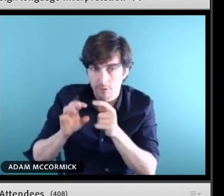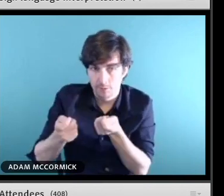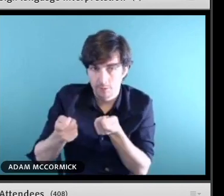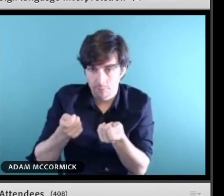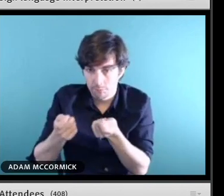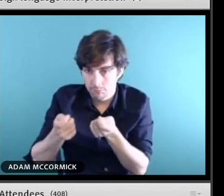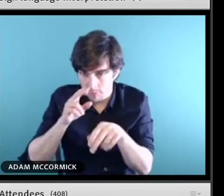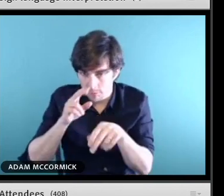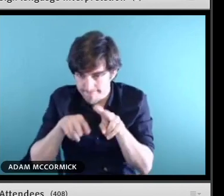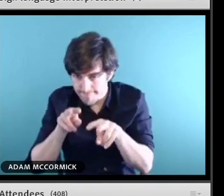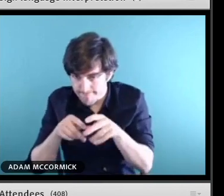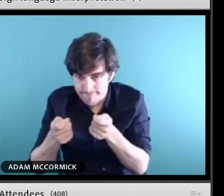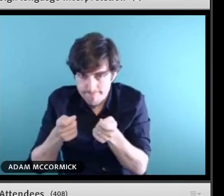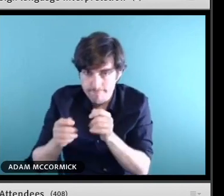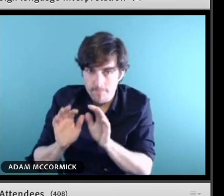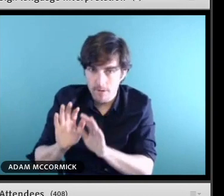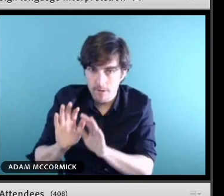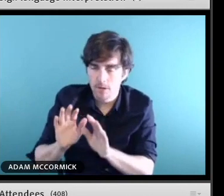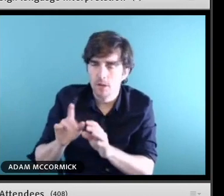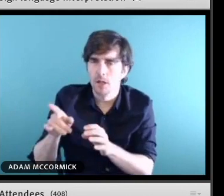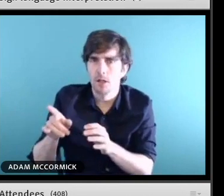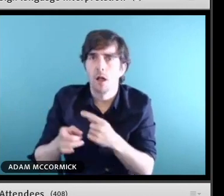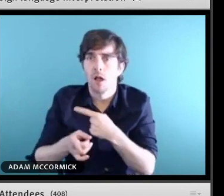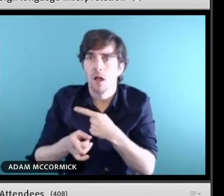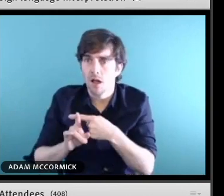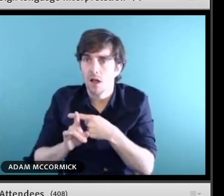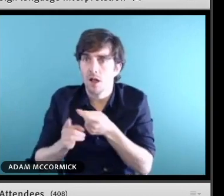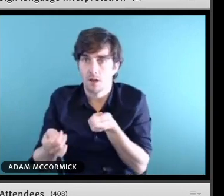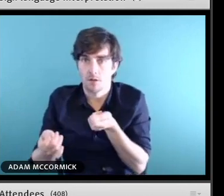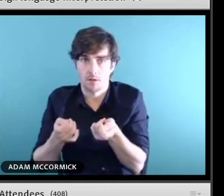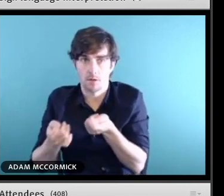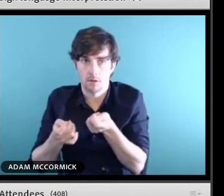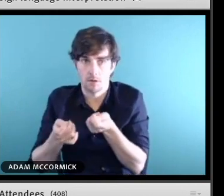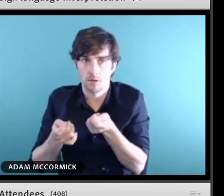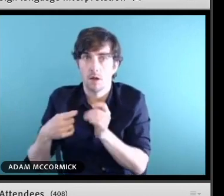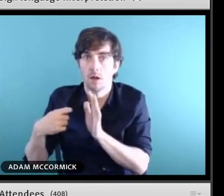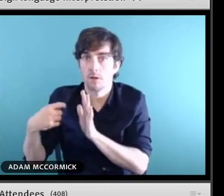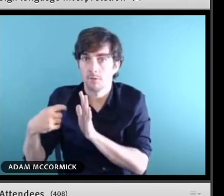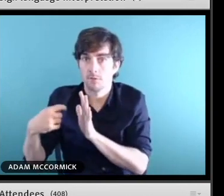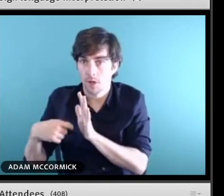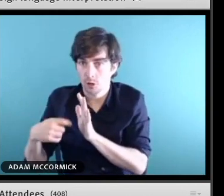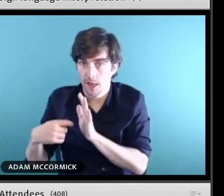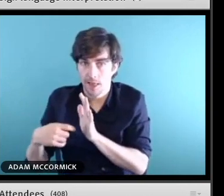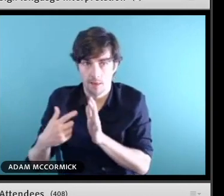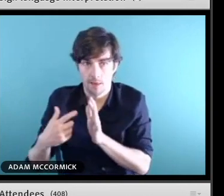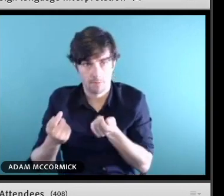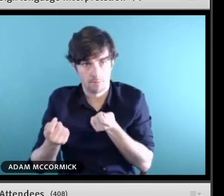that ‑‑ is that? Discussion at this stage already a return to school? Back to you.